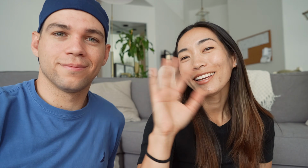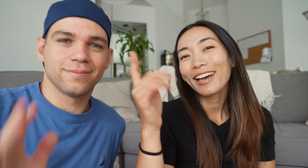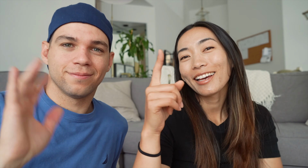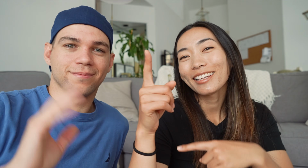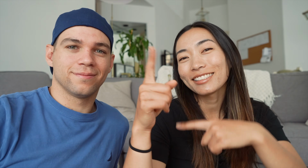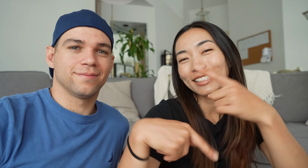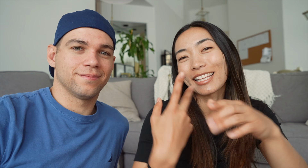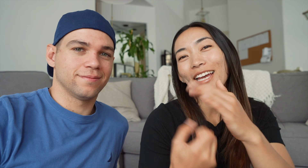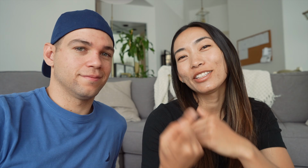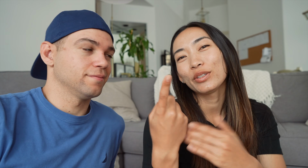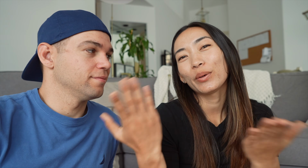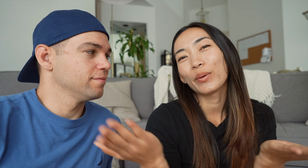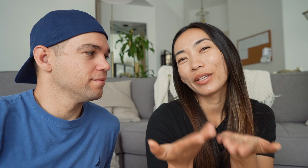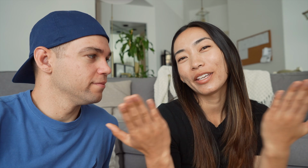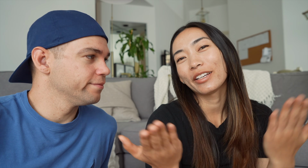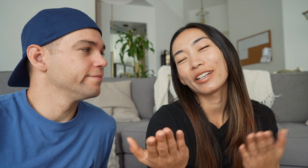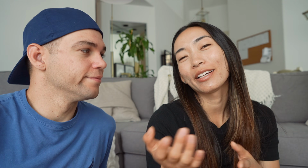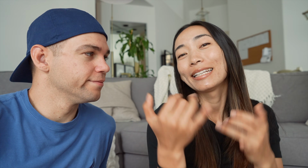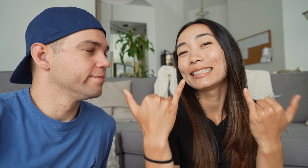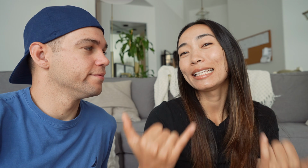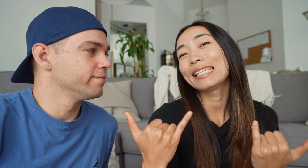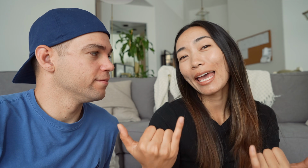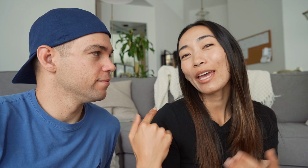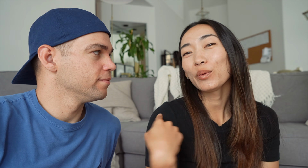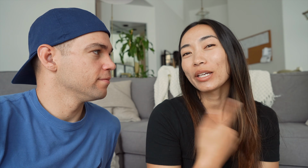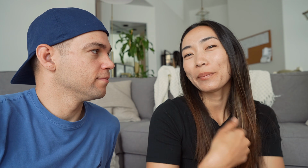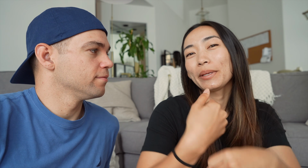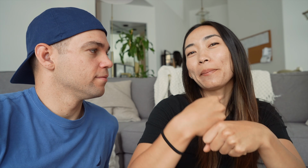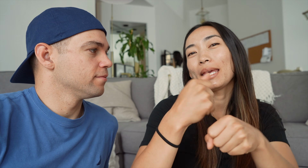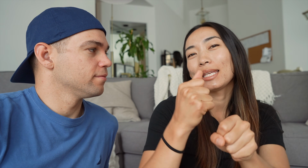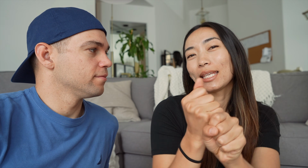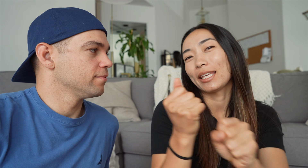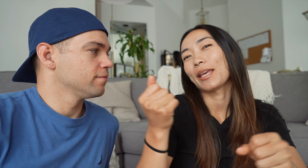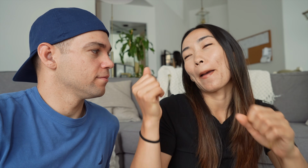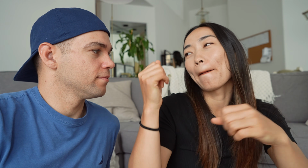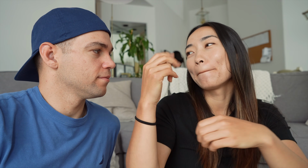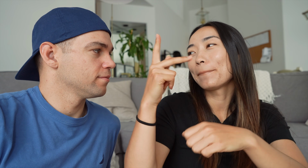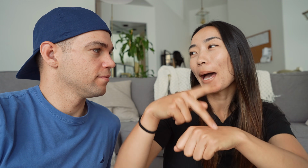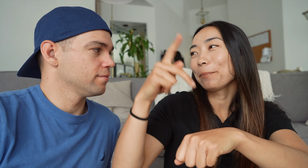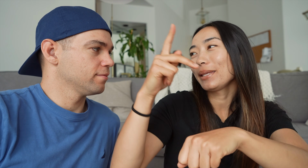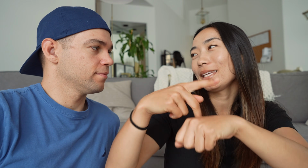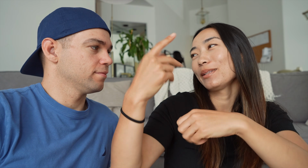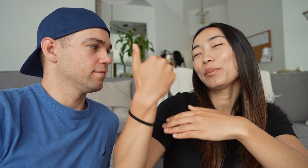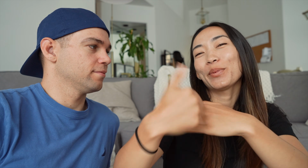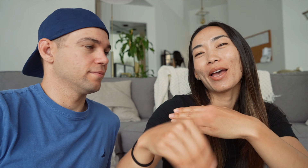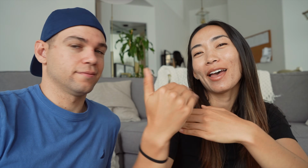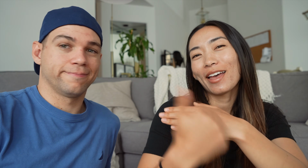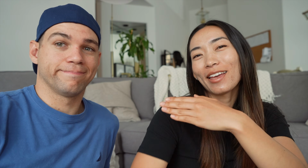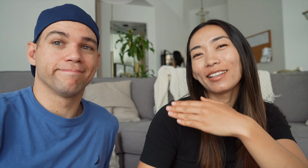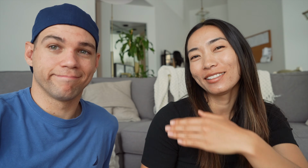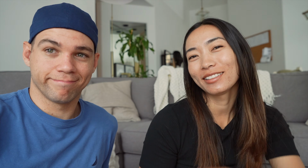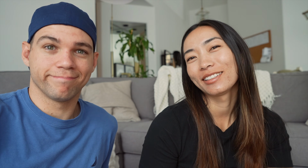E: Hey guys! it's Sign Duo here today we're gonna be making... pumpkin bread 🍞